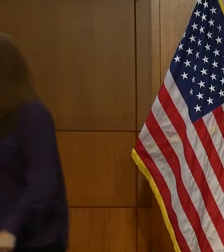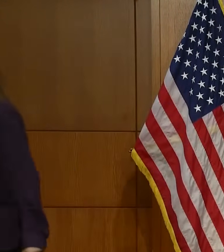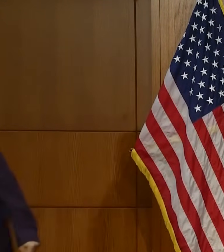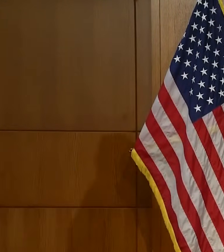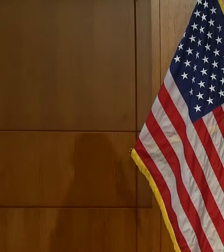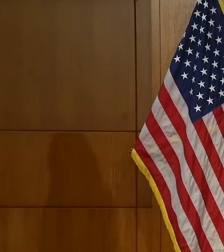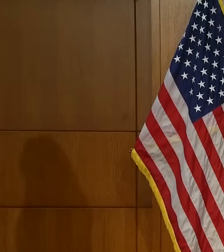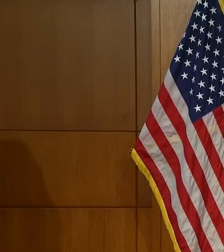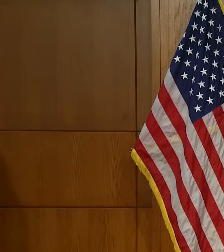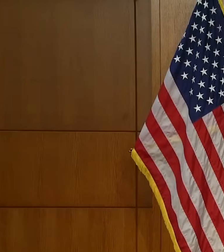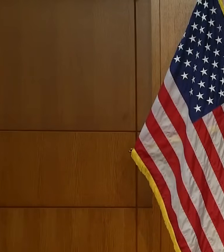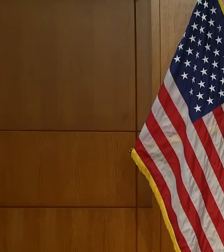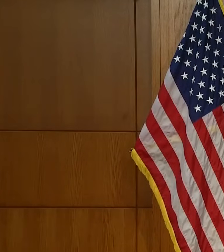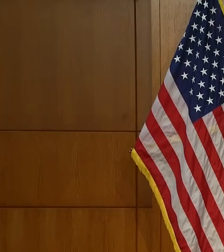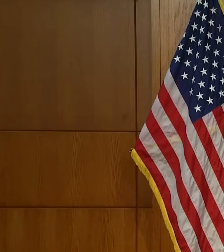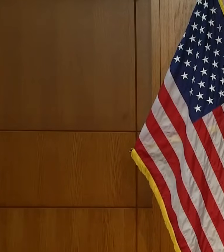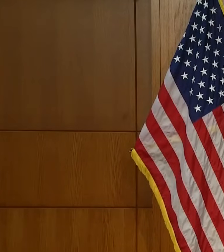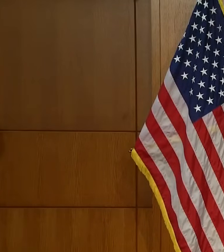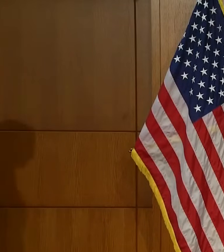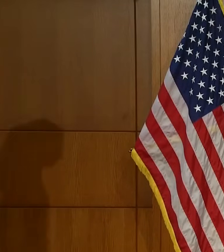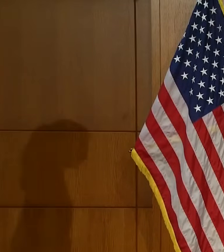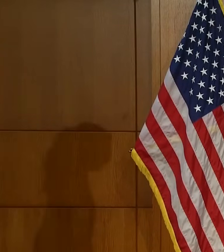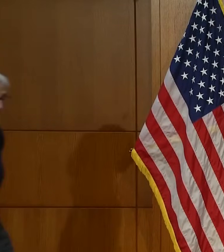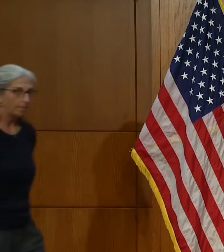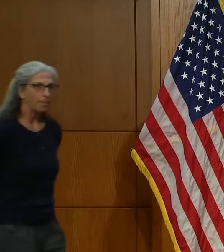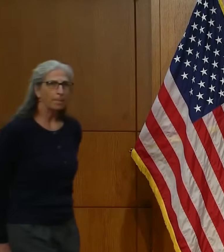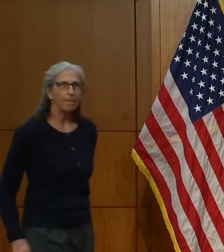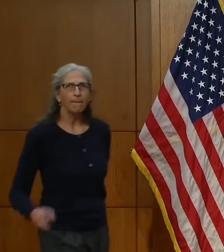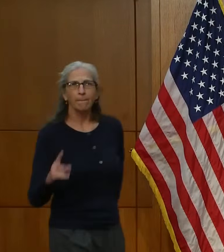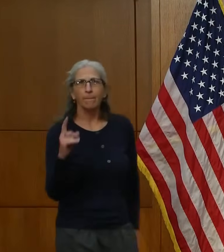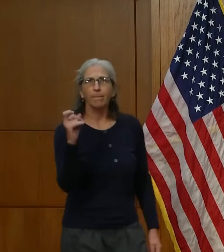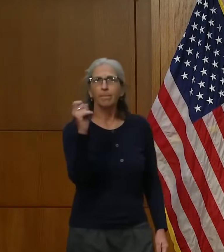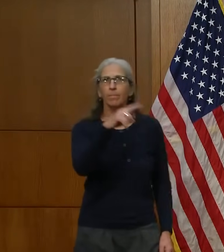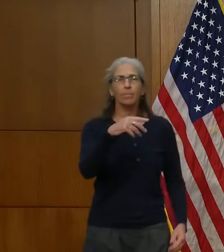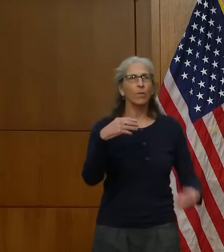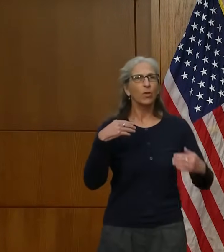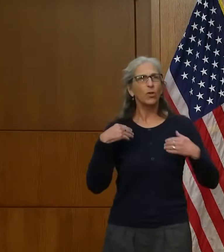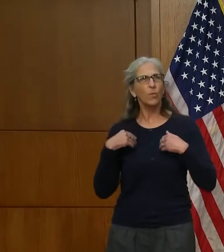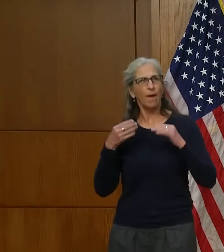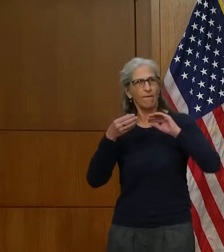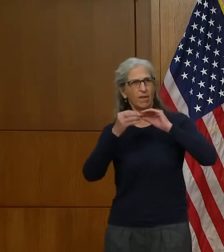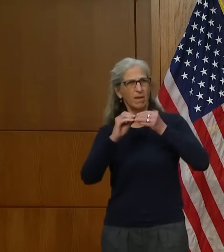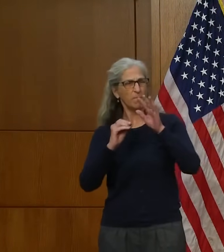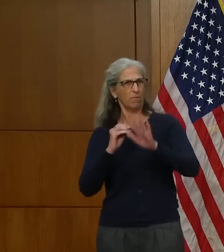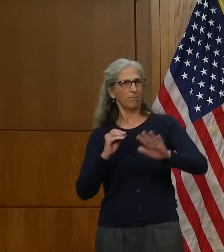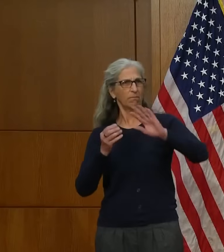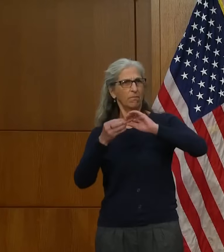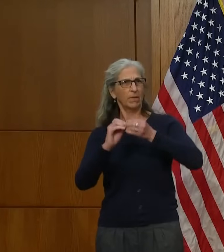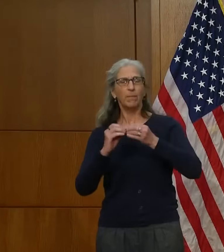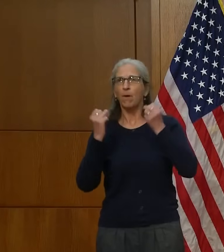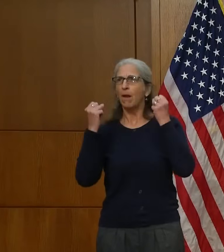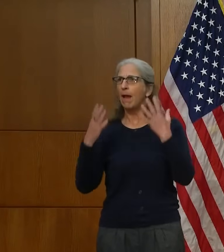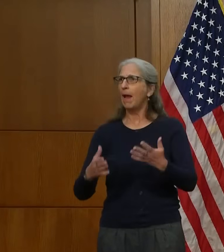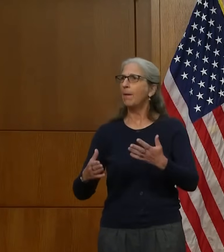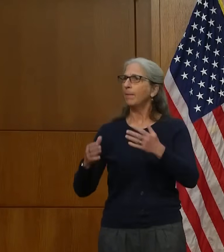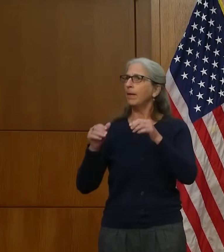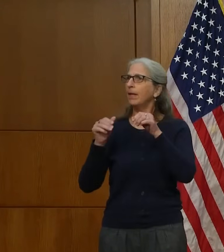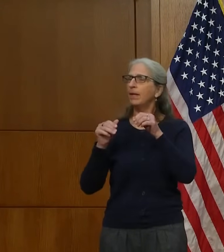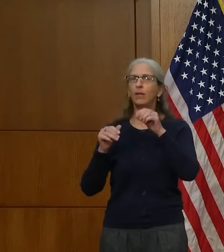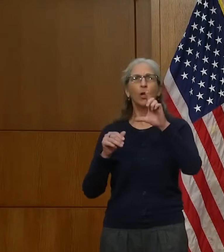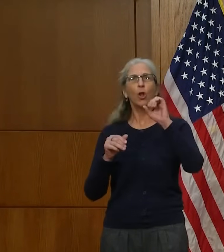TO TAKE QUESTIONS. YES. THAT'S